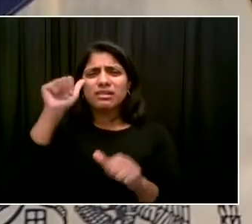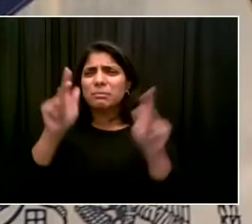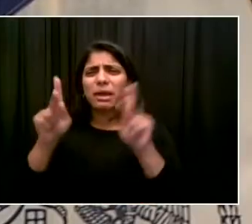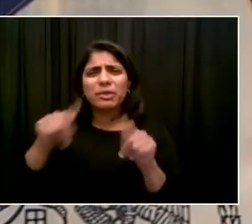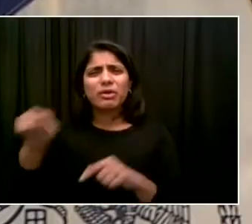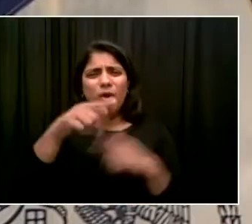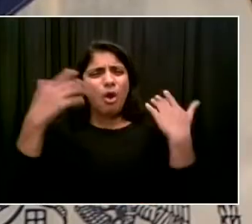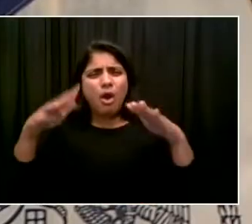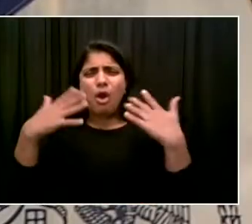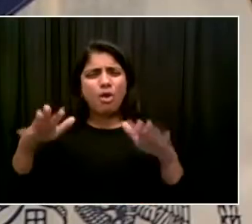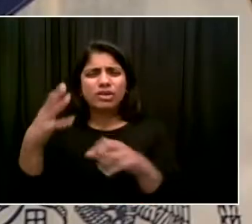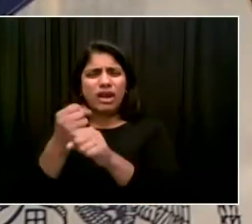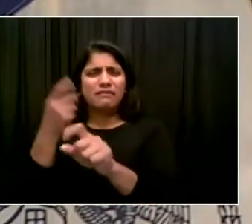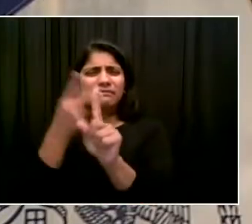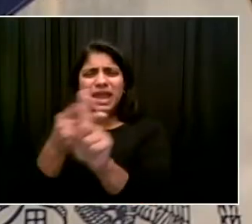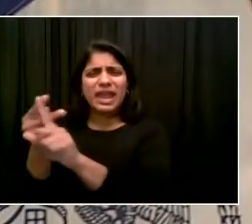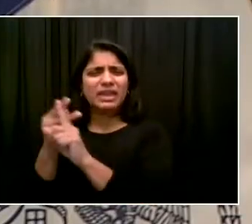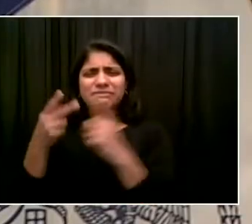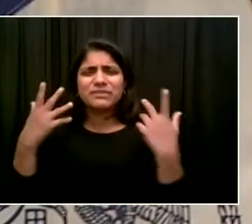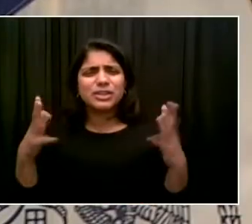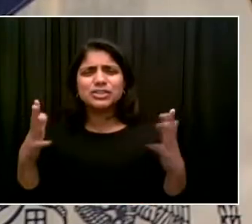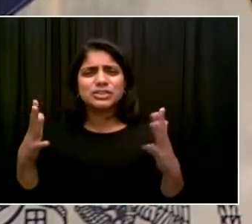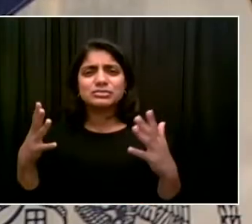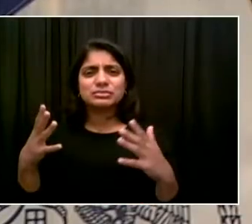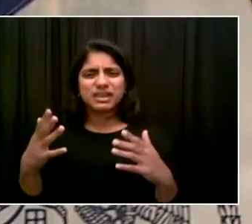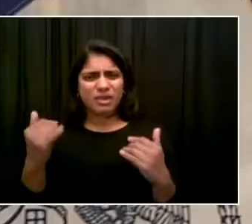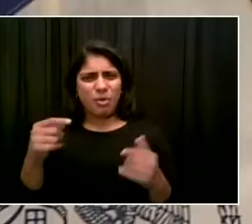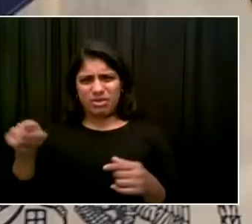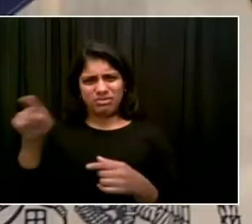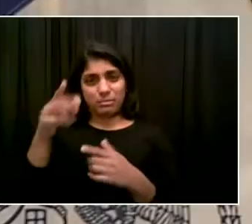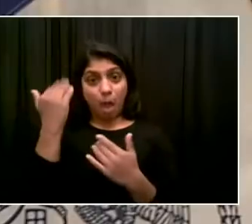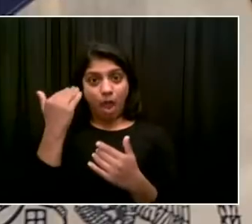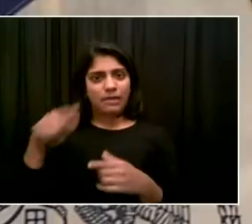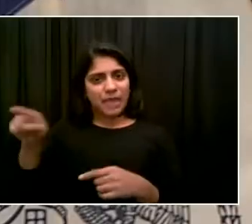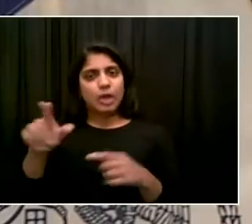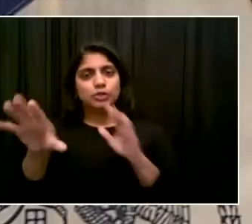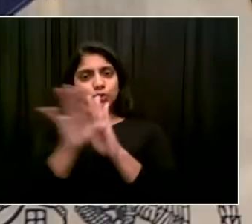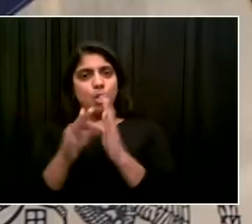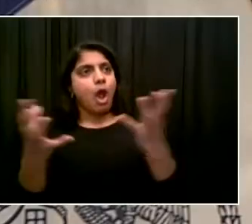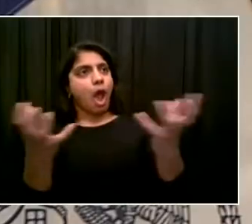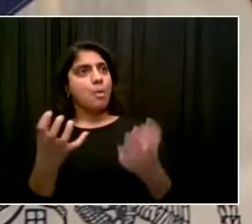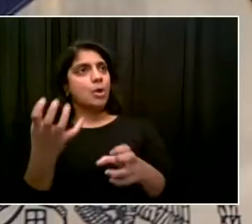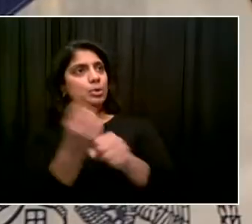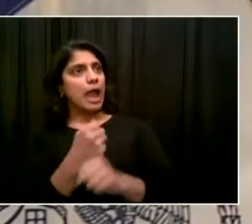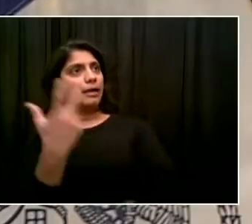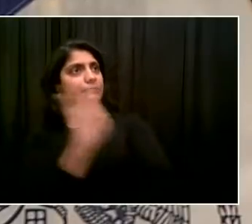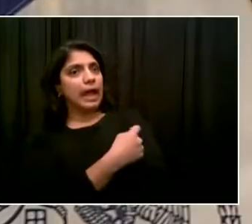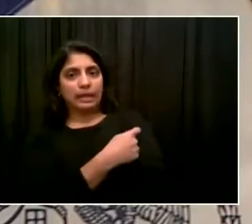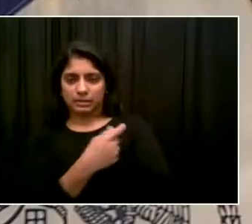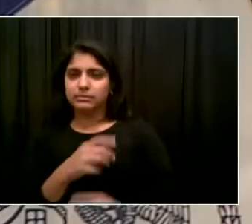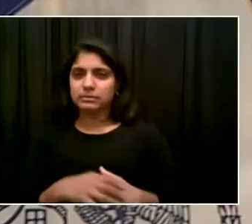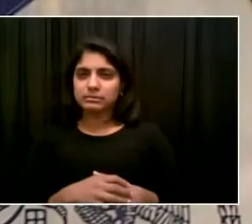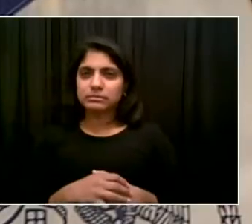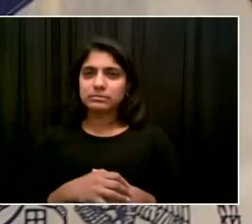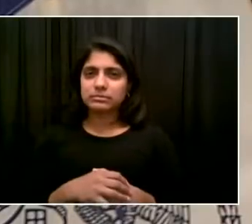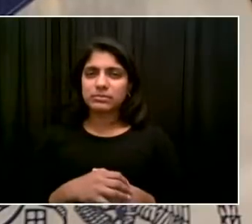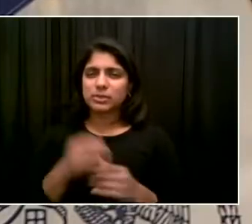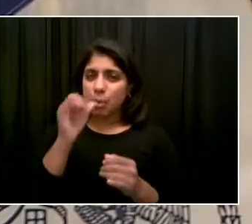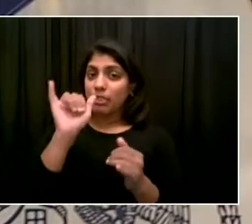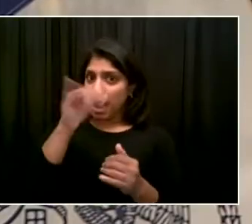THERE'S A SUPER MAJORITY WHO BELIEVE IN AND WANTED I BELIEVE